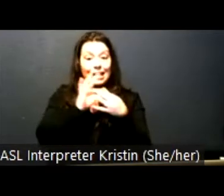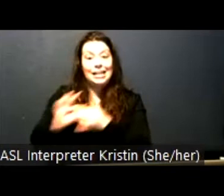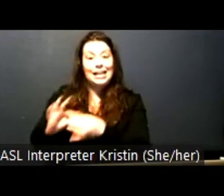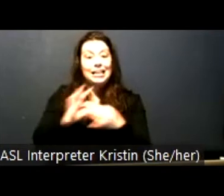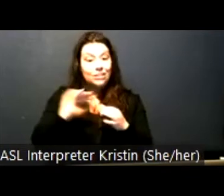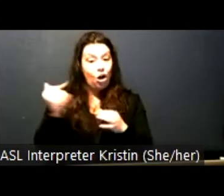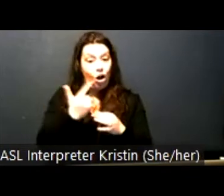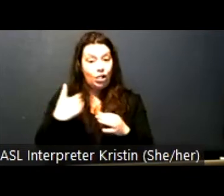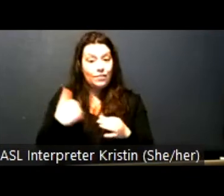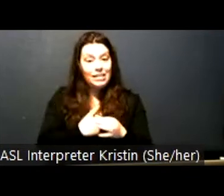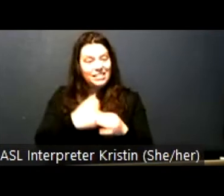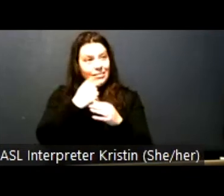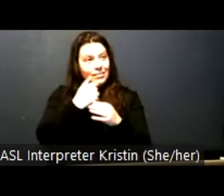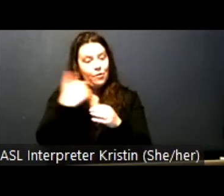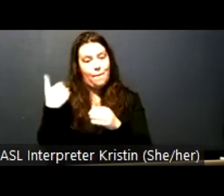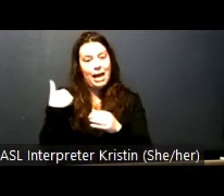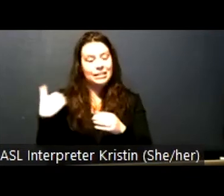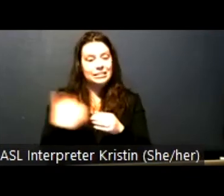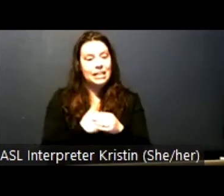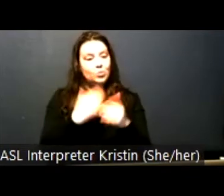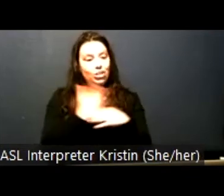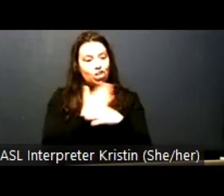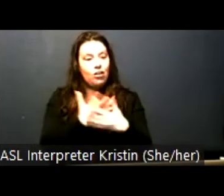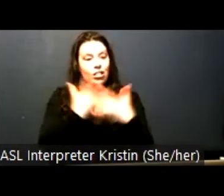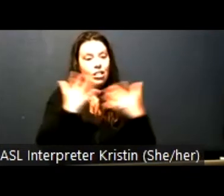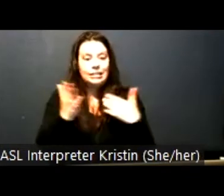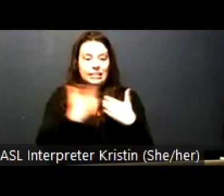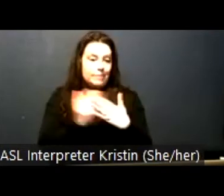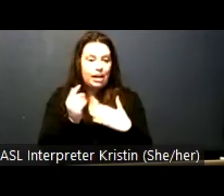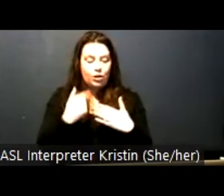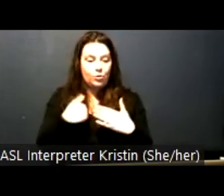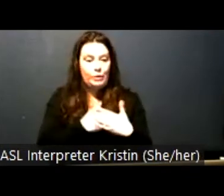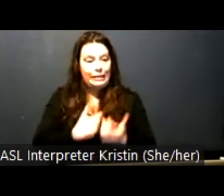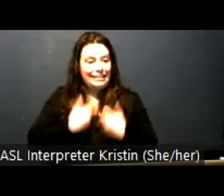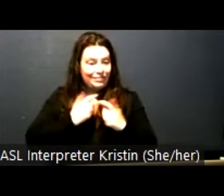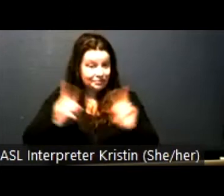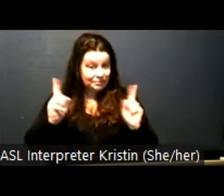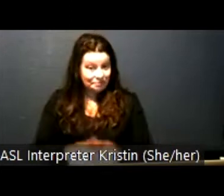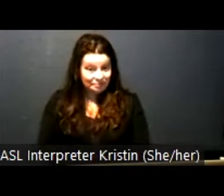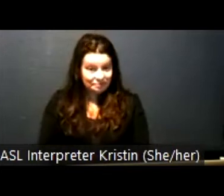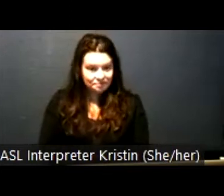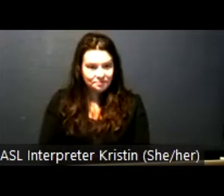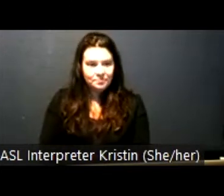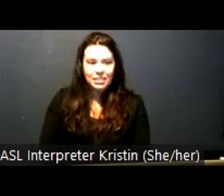we may live in different states or countries. >>Erika: That's incredible and, and why are they migrating?